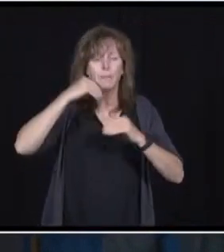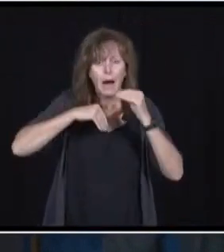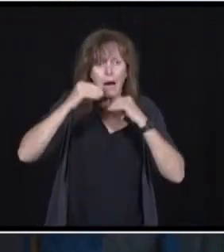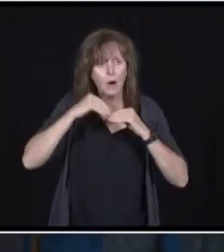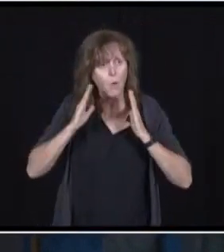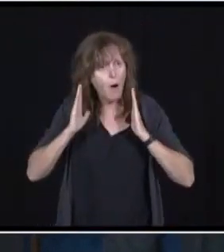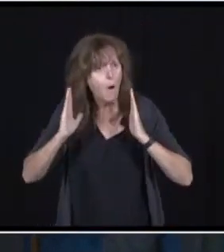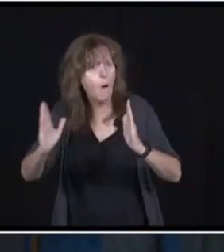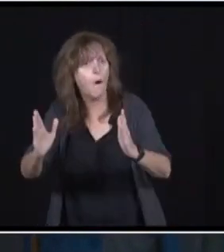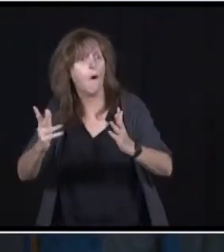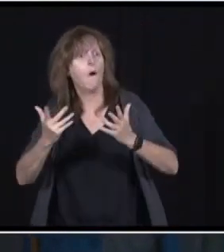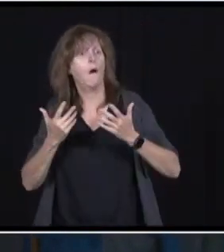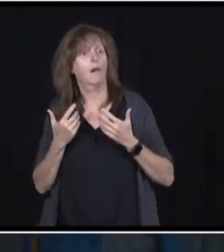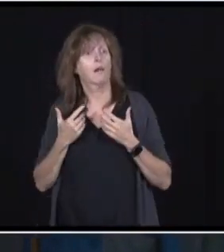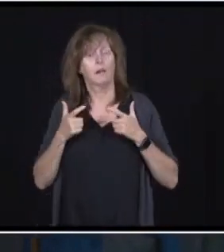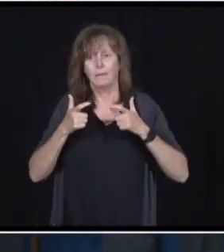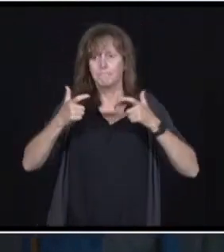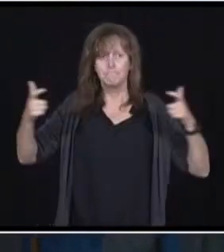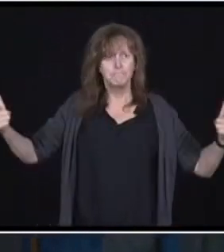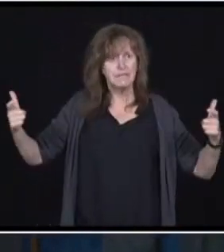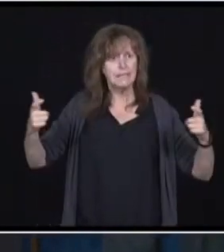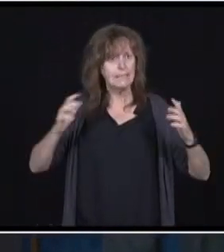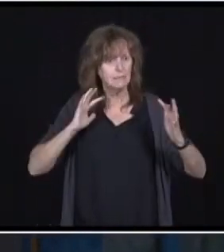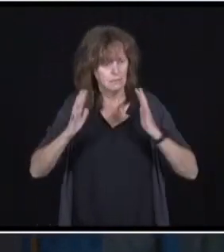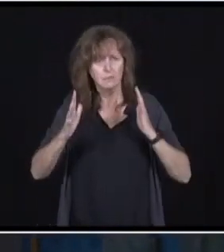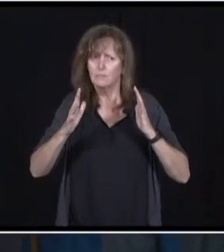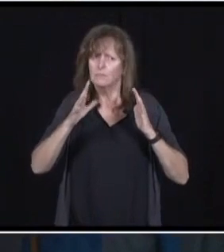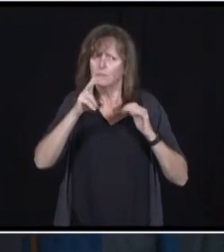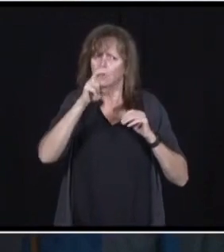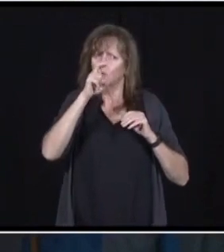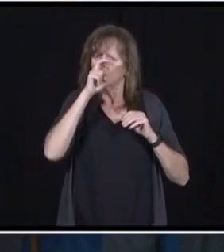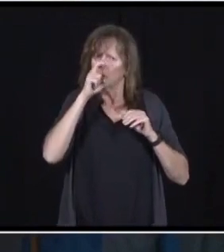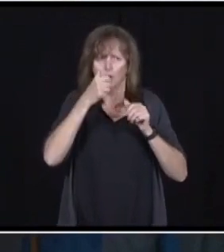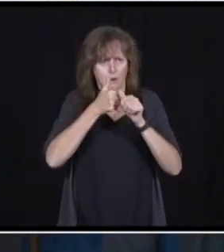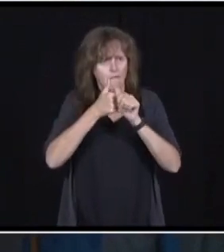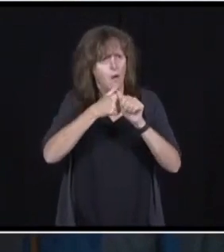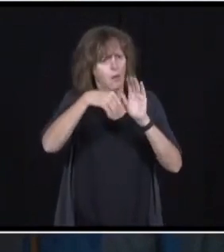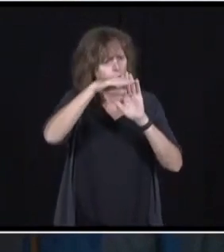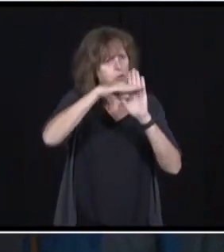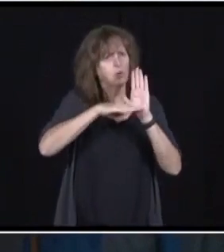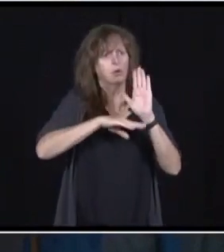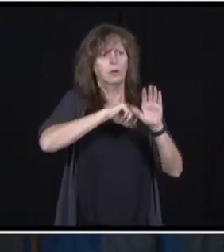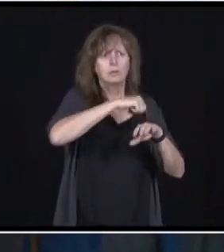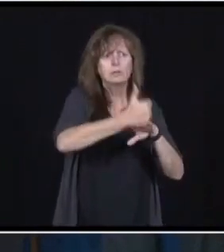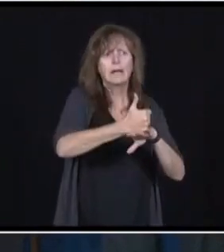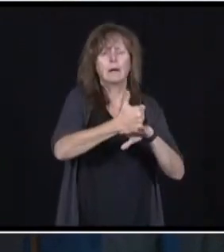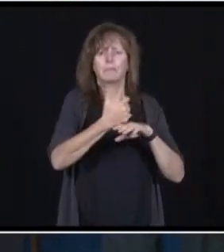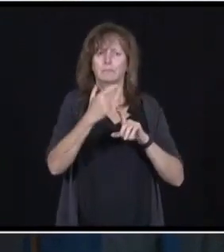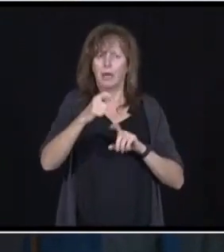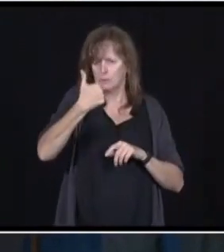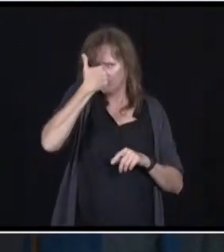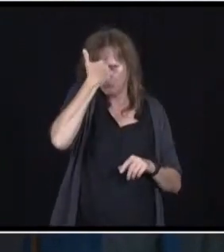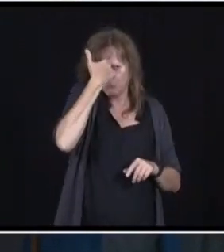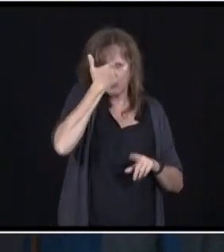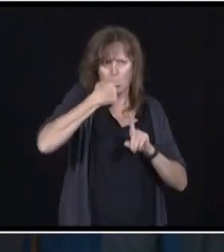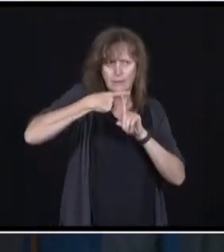area or banquet hall I should say, and they have very strict protocols in